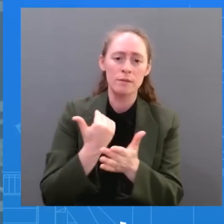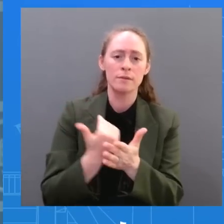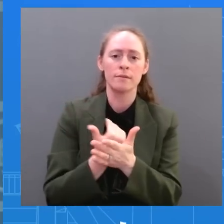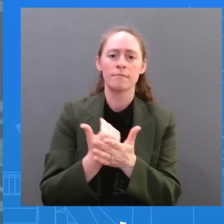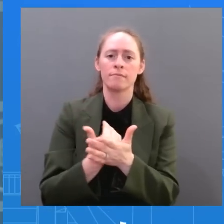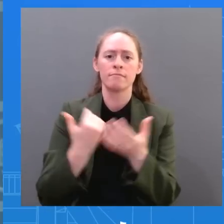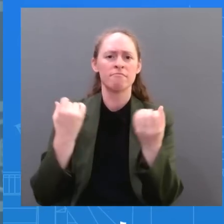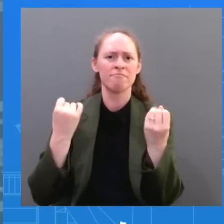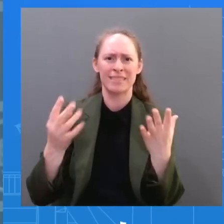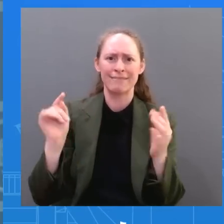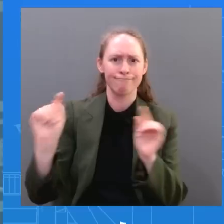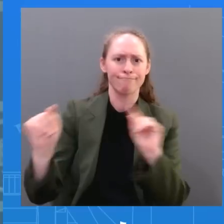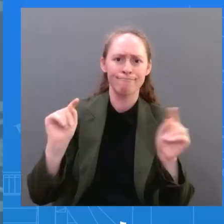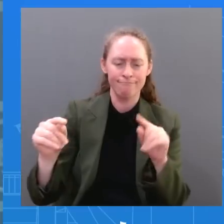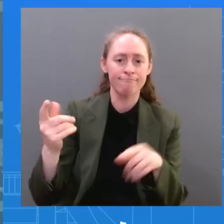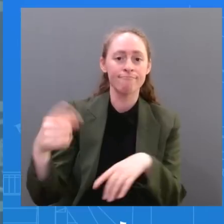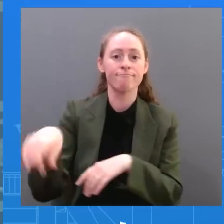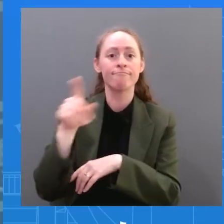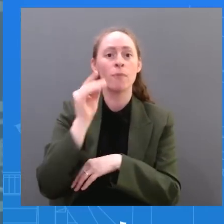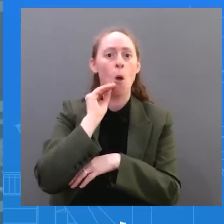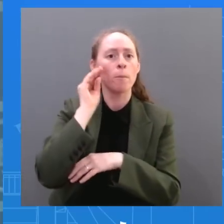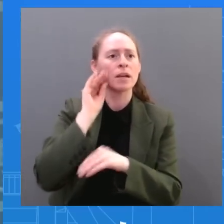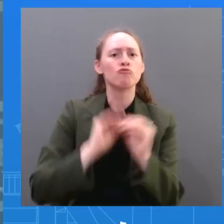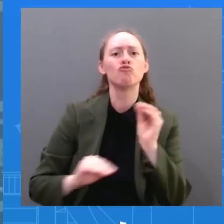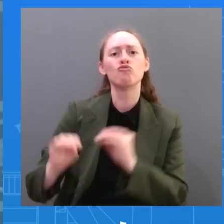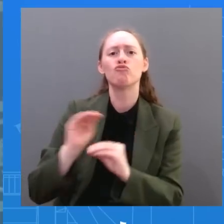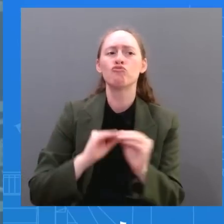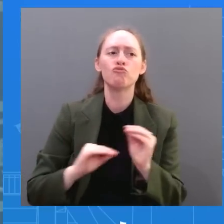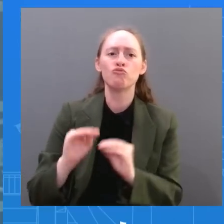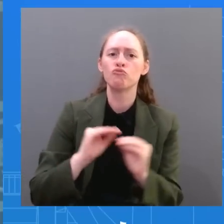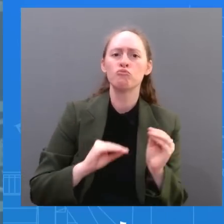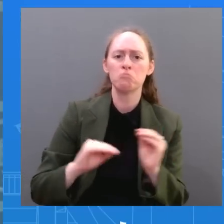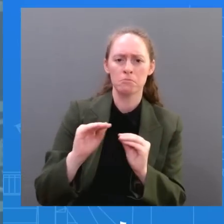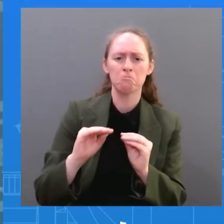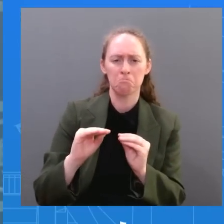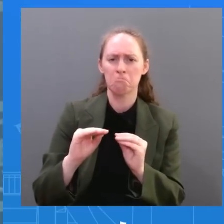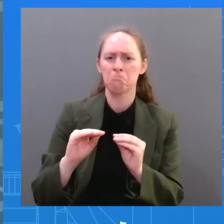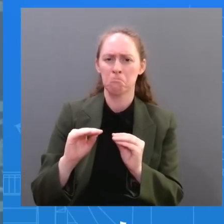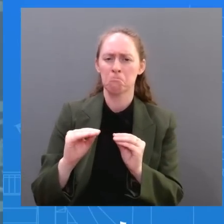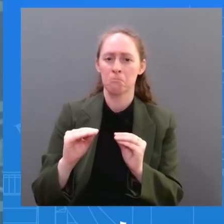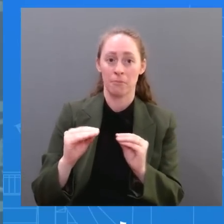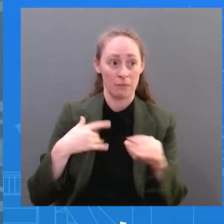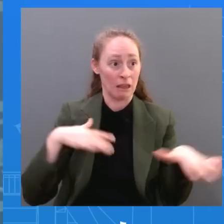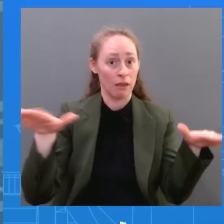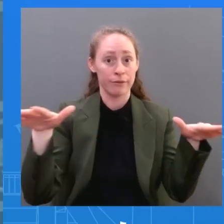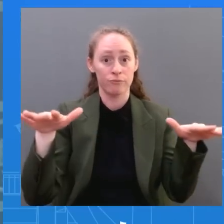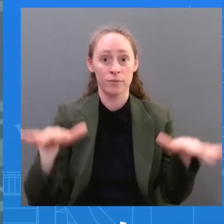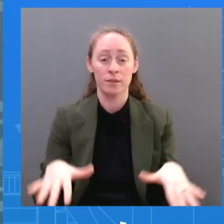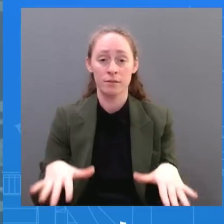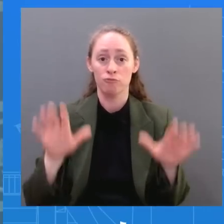and we have a nonpartisan entity to speak to that more directly and more specifically. The Press: One more quick one.